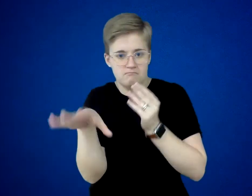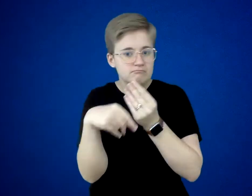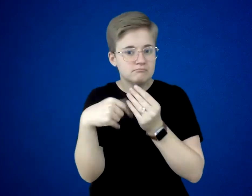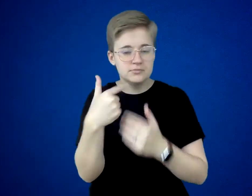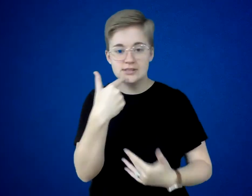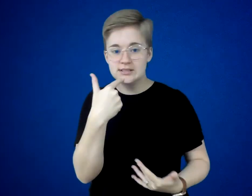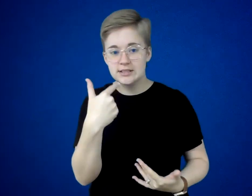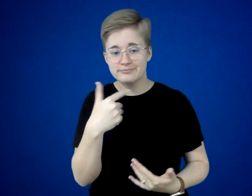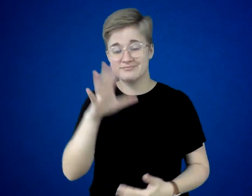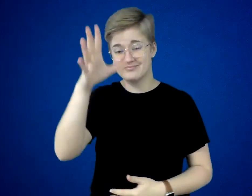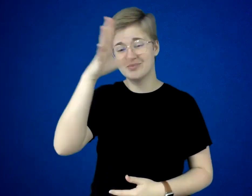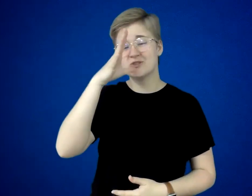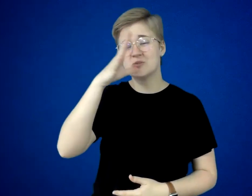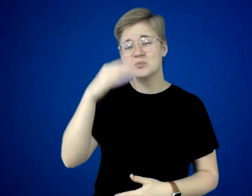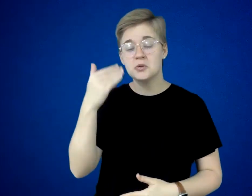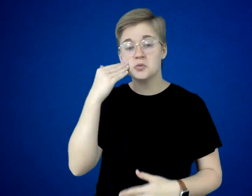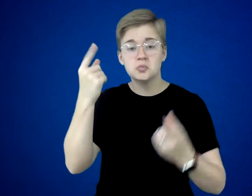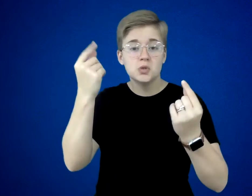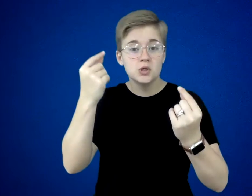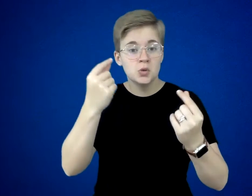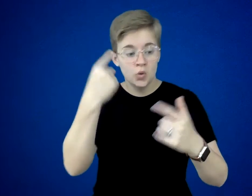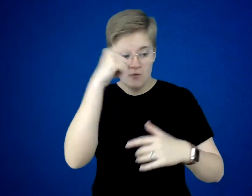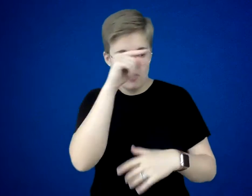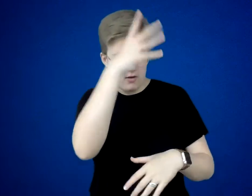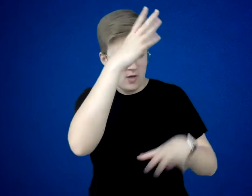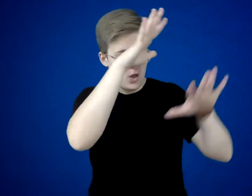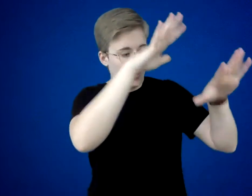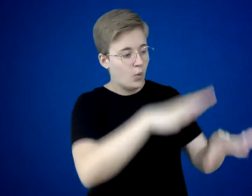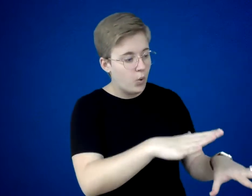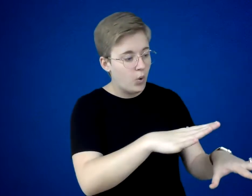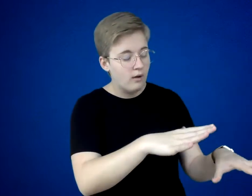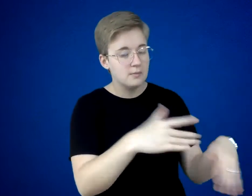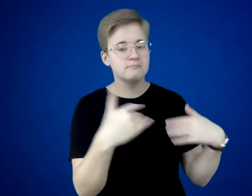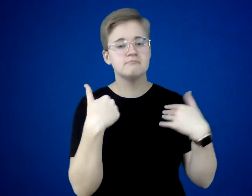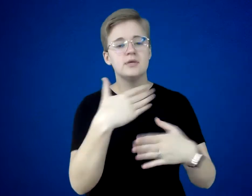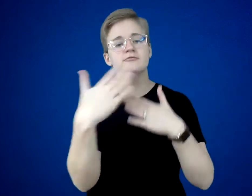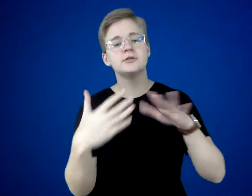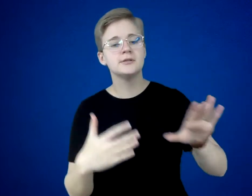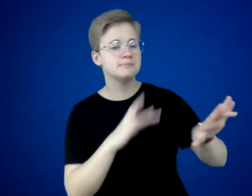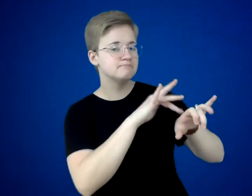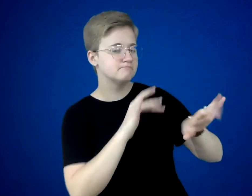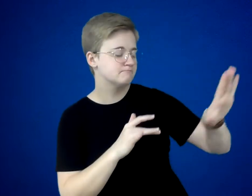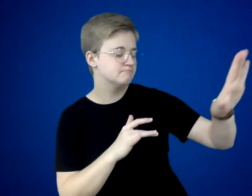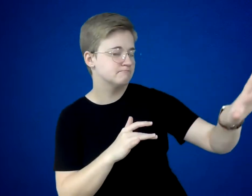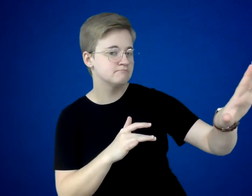known how to calm his father. She would put her hand on his arm or say his name in a soft